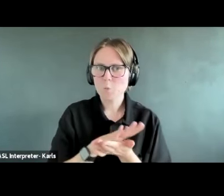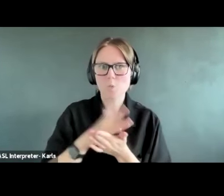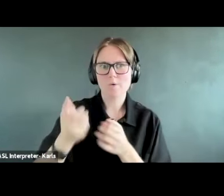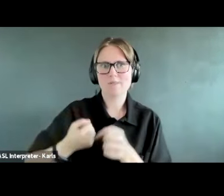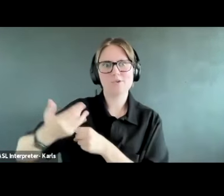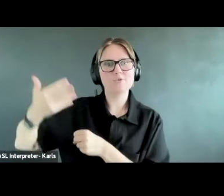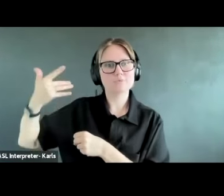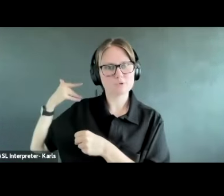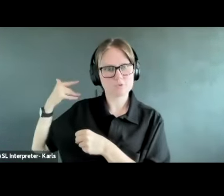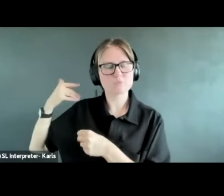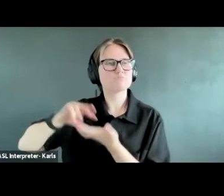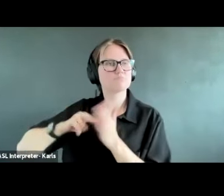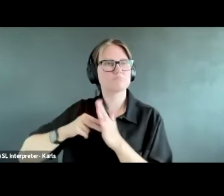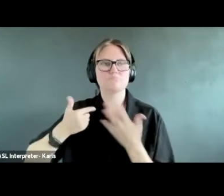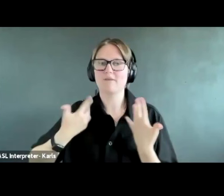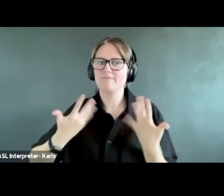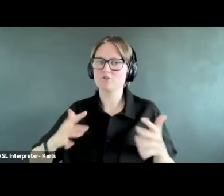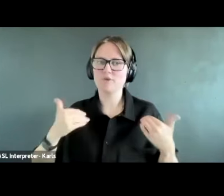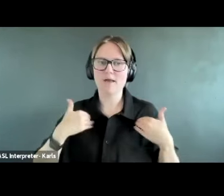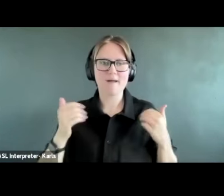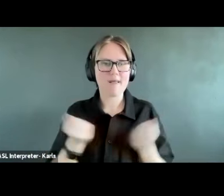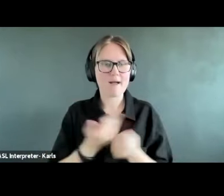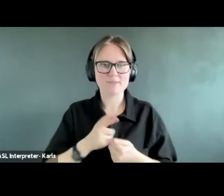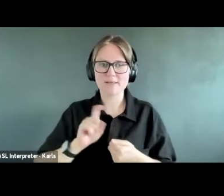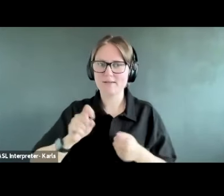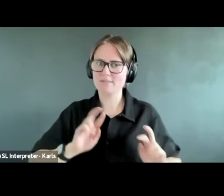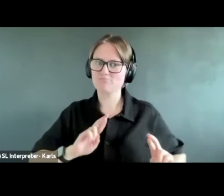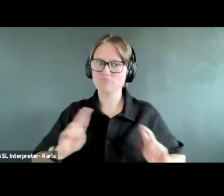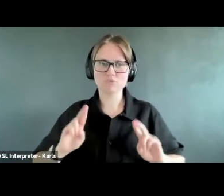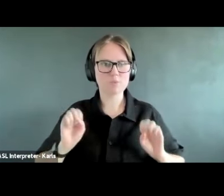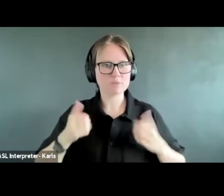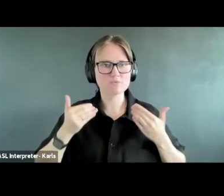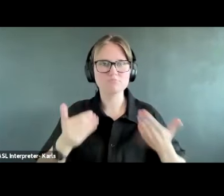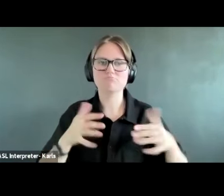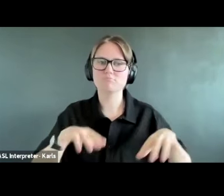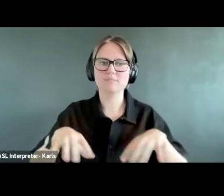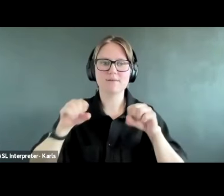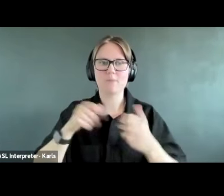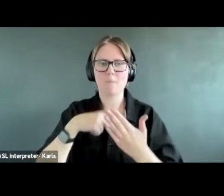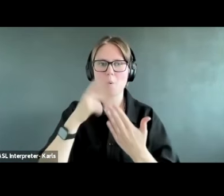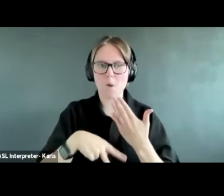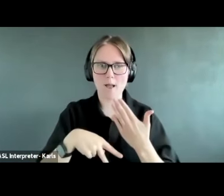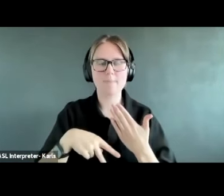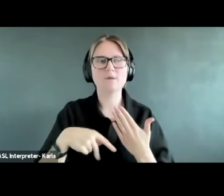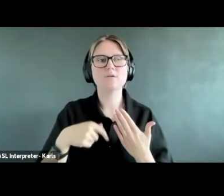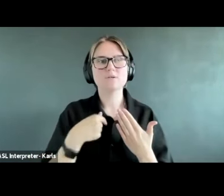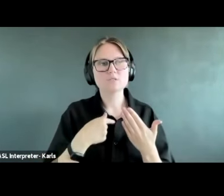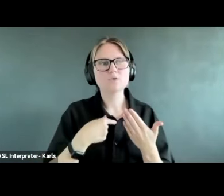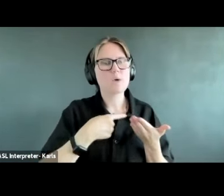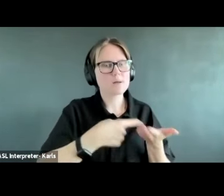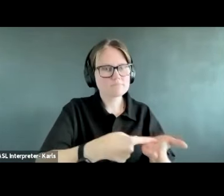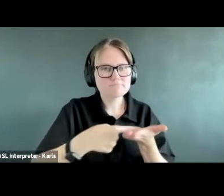had everything I needed to be able to take this program and after talking to a lot of lactation consultants.